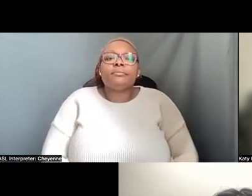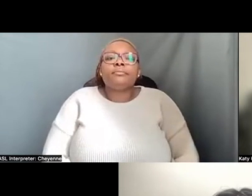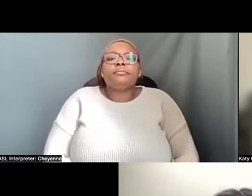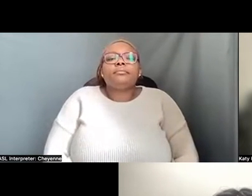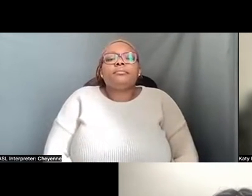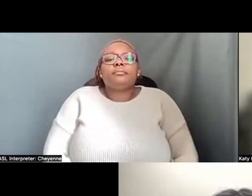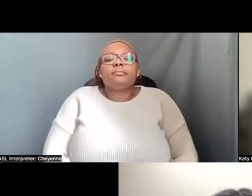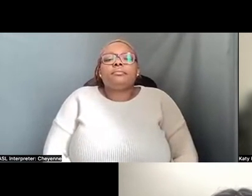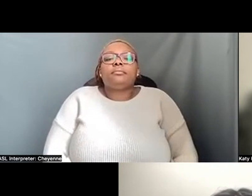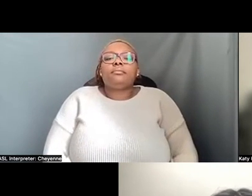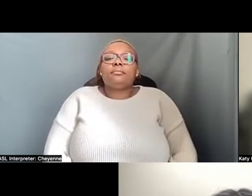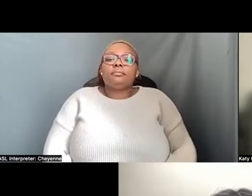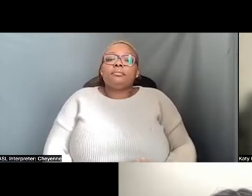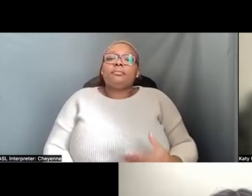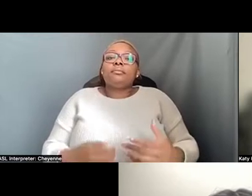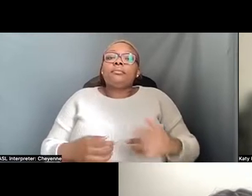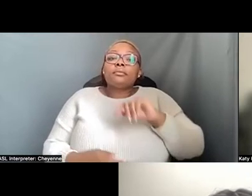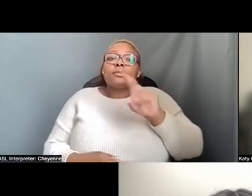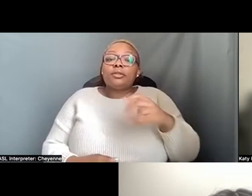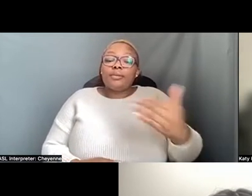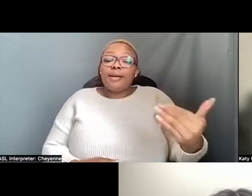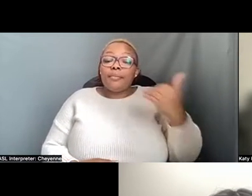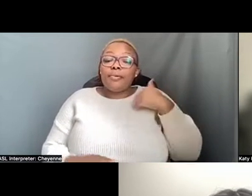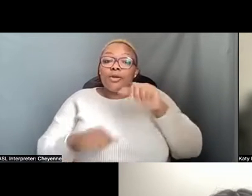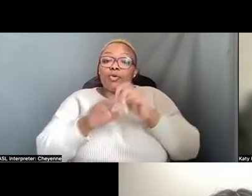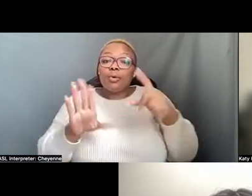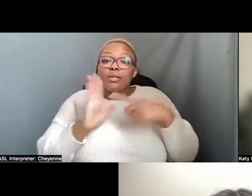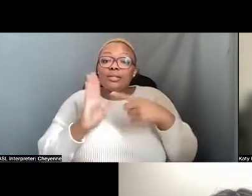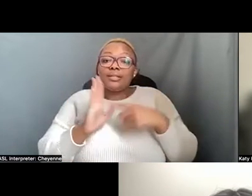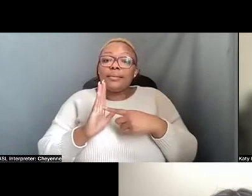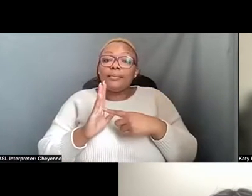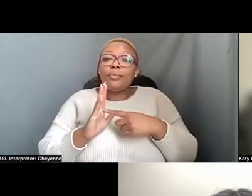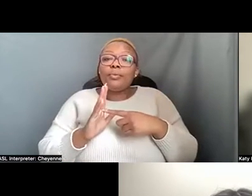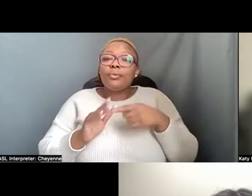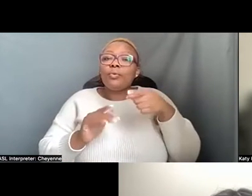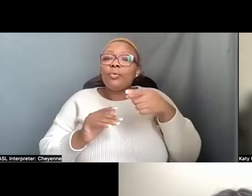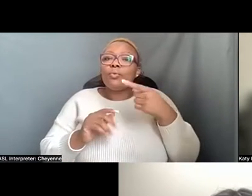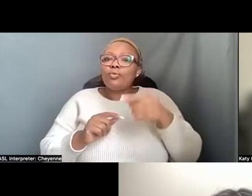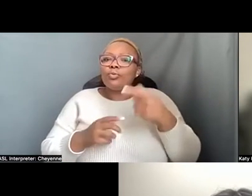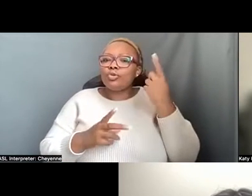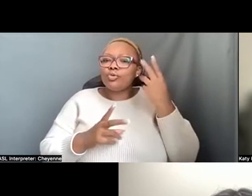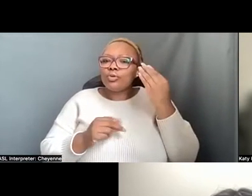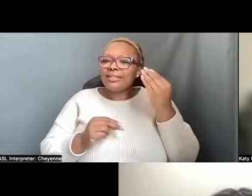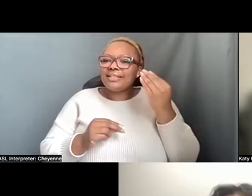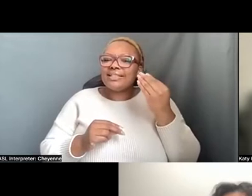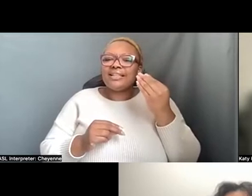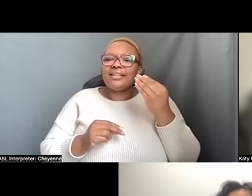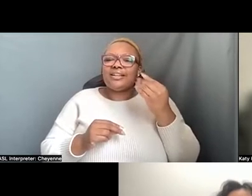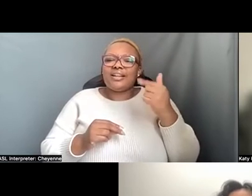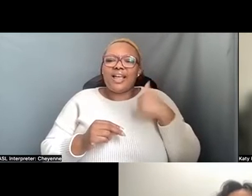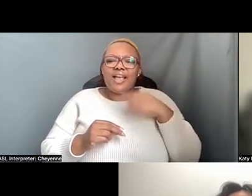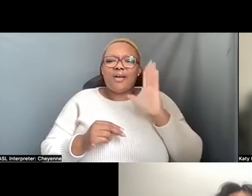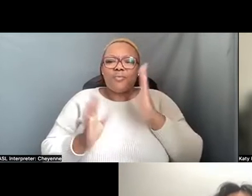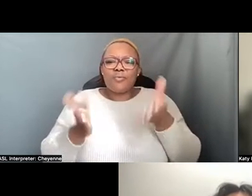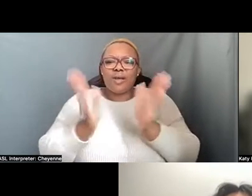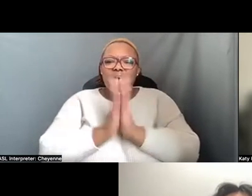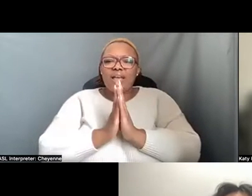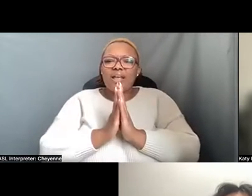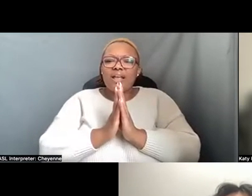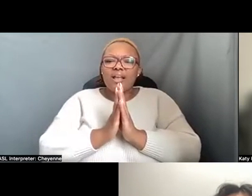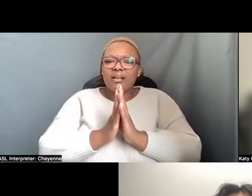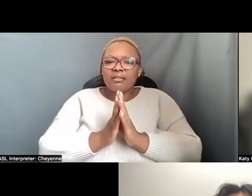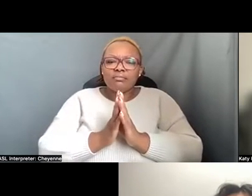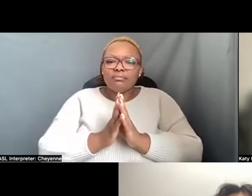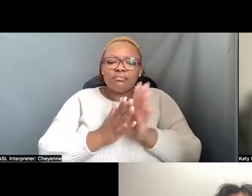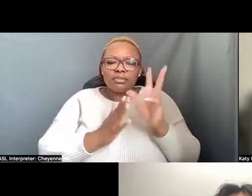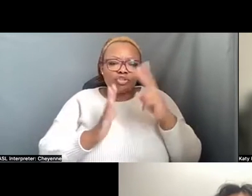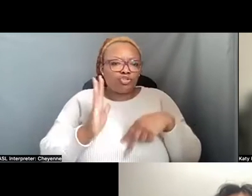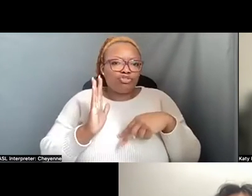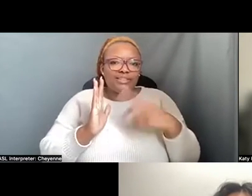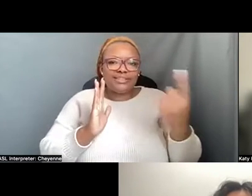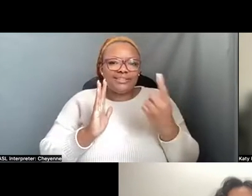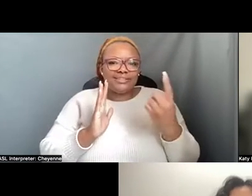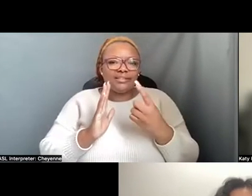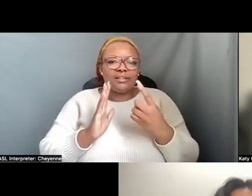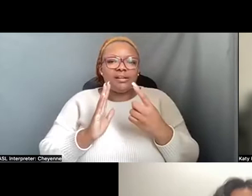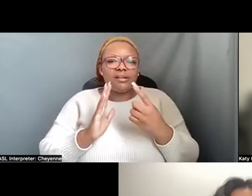The type of films that fits the fund brief, what would you consider -- I am going to ask that